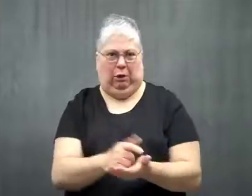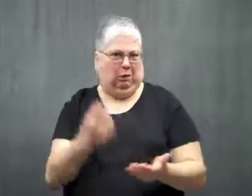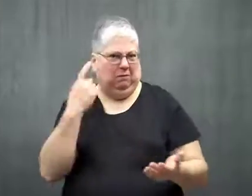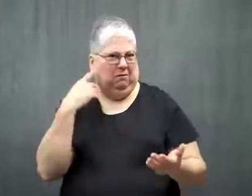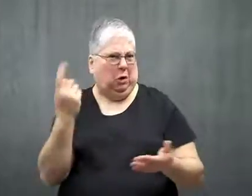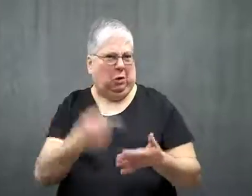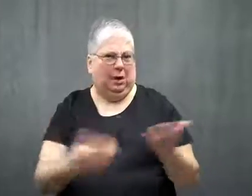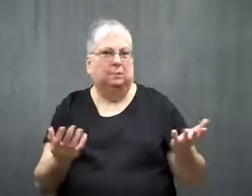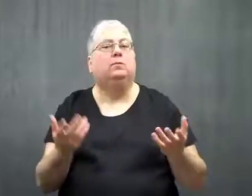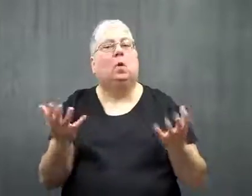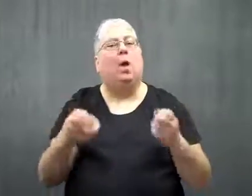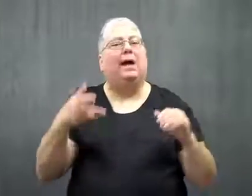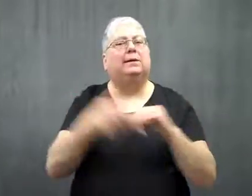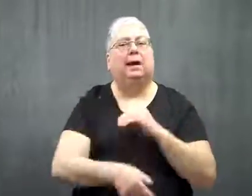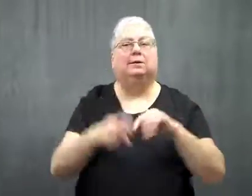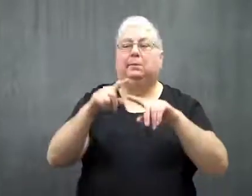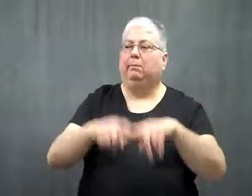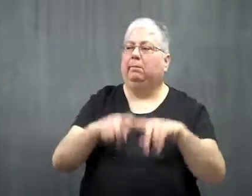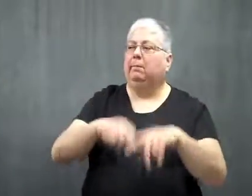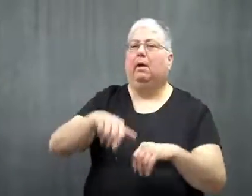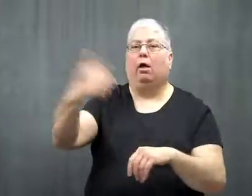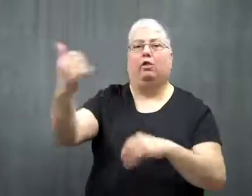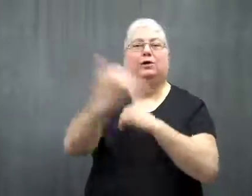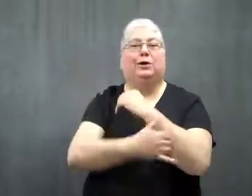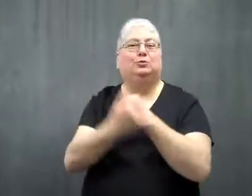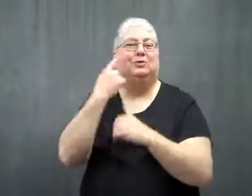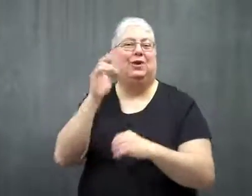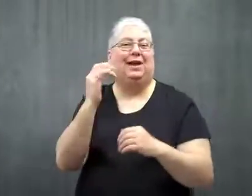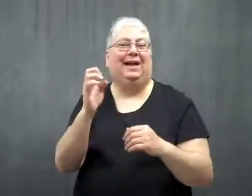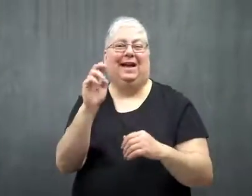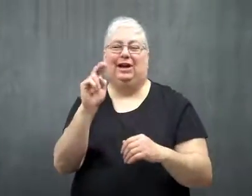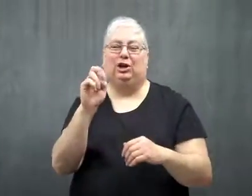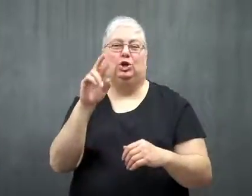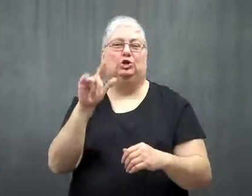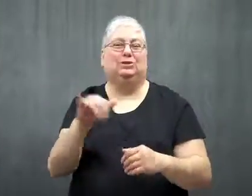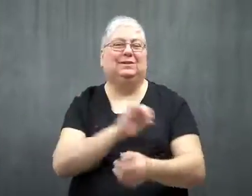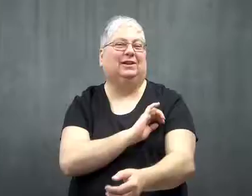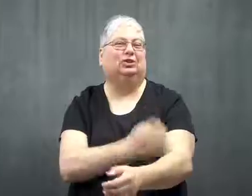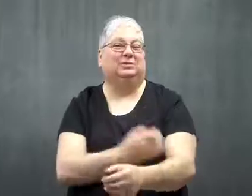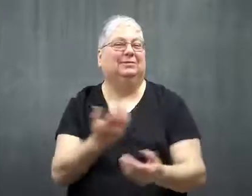The purpose was to reduce dependence on other countries for energy.